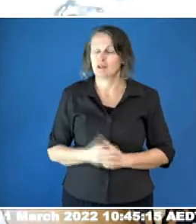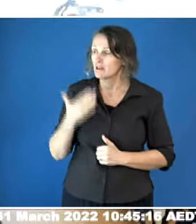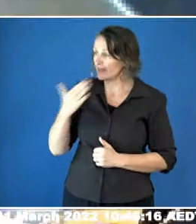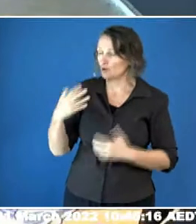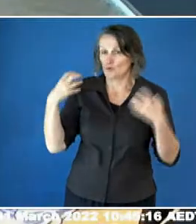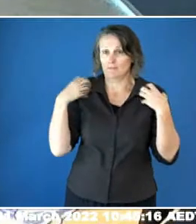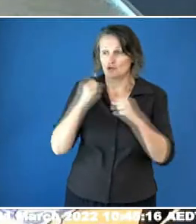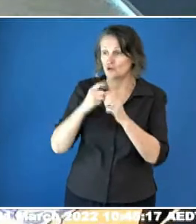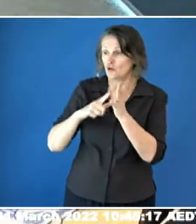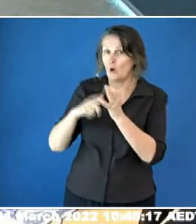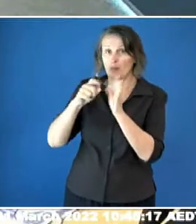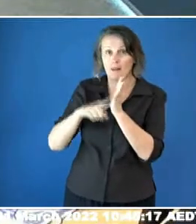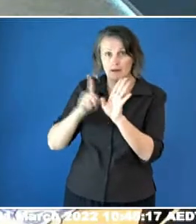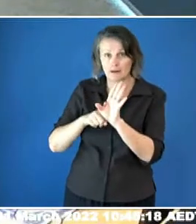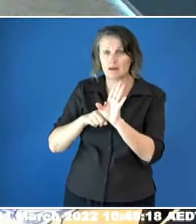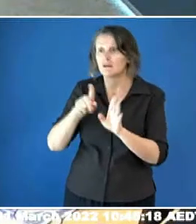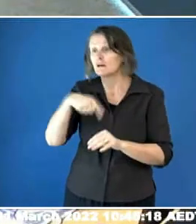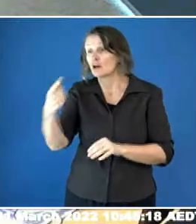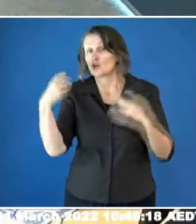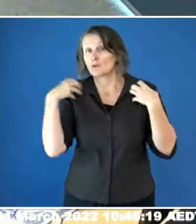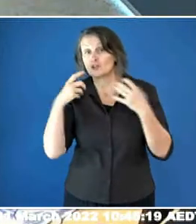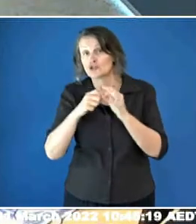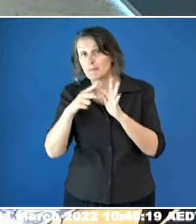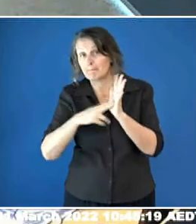I will ask Commissioner Bennett first and then Commissioner Mason if they would like